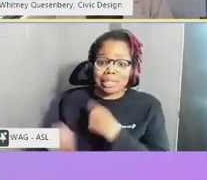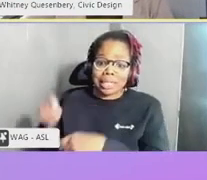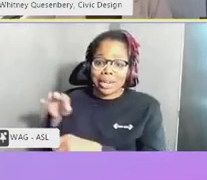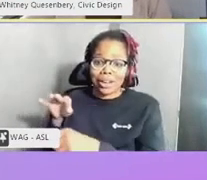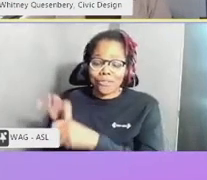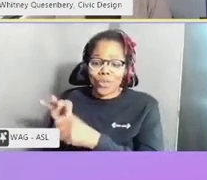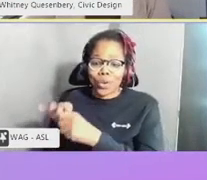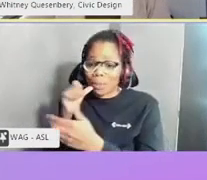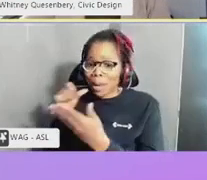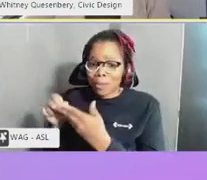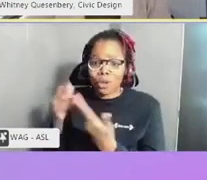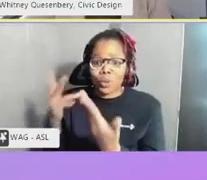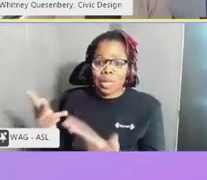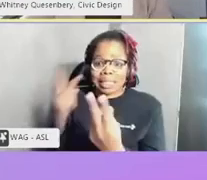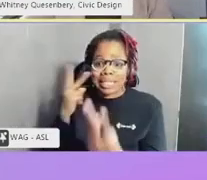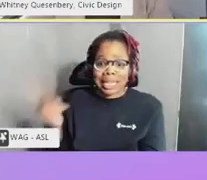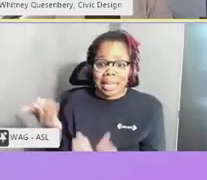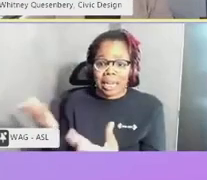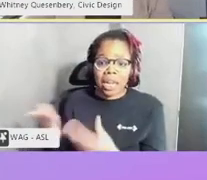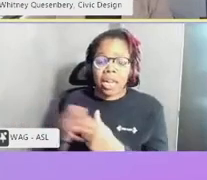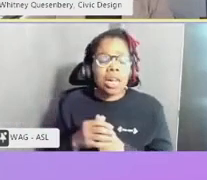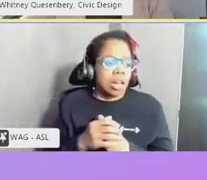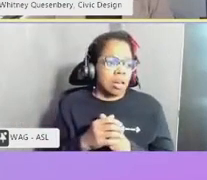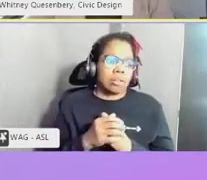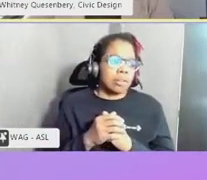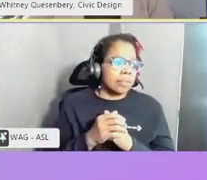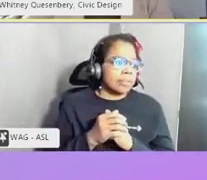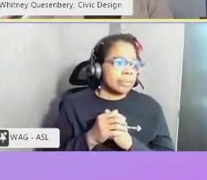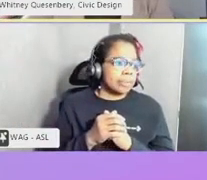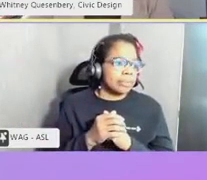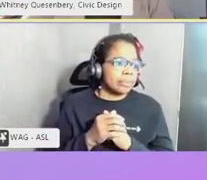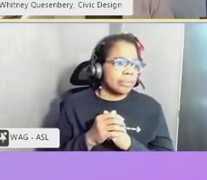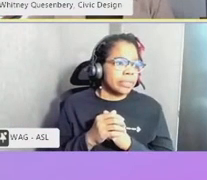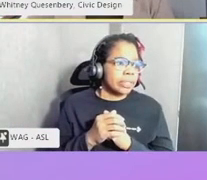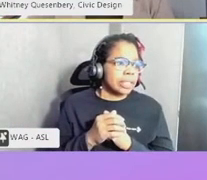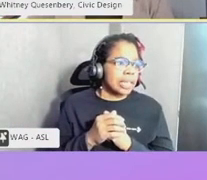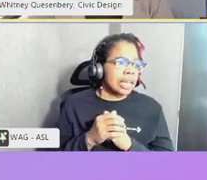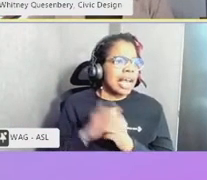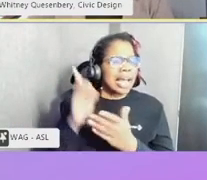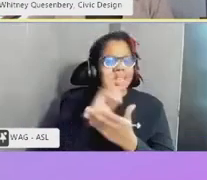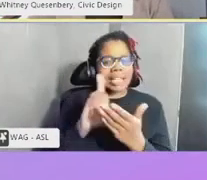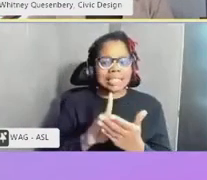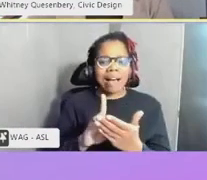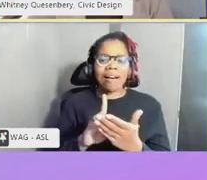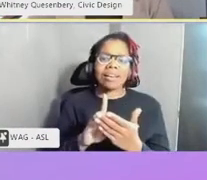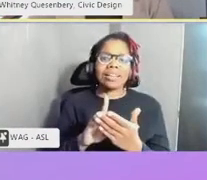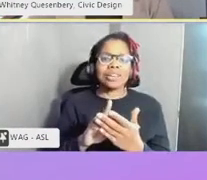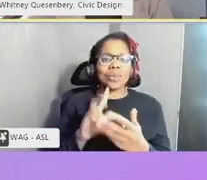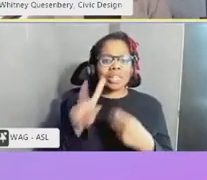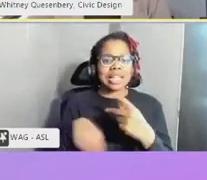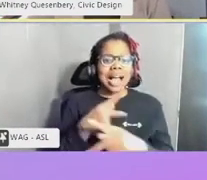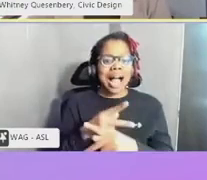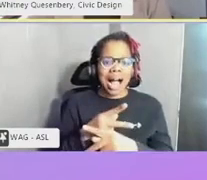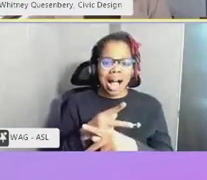new still. I think it's just beautiful. If you are someone who lives in Los Angeles, instead of voting by mail, hopefully everyone will go to